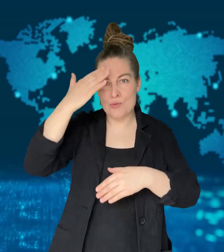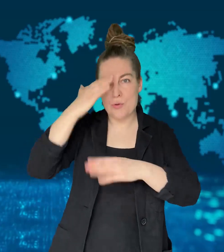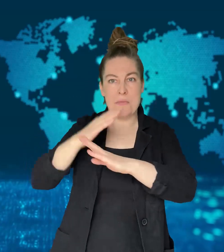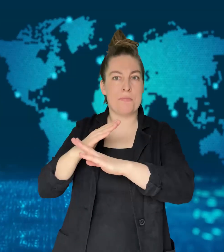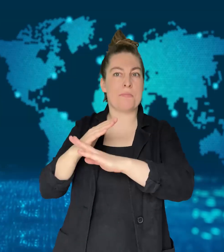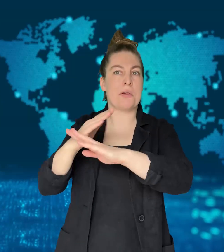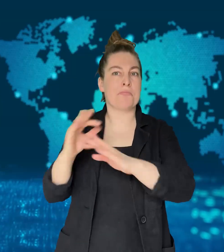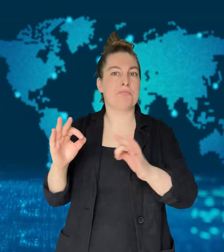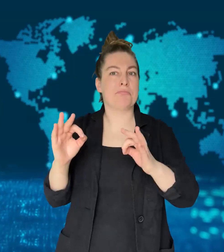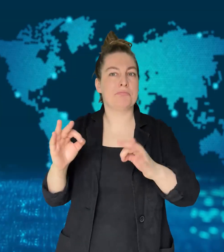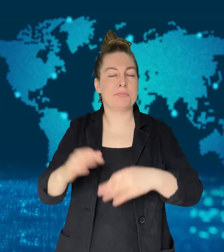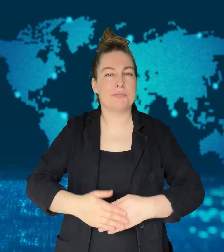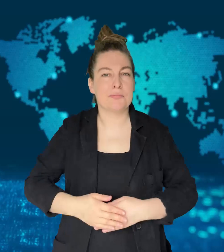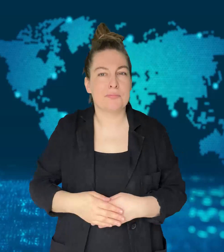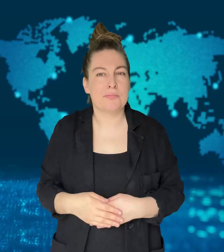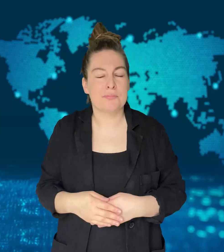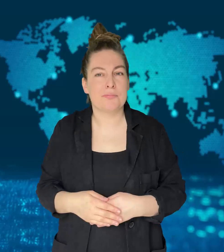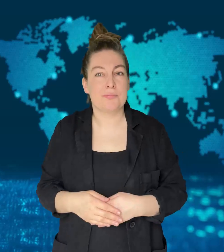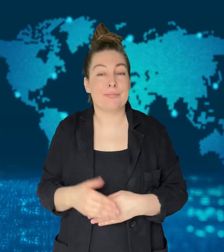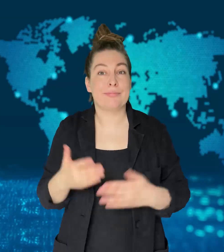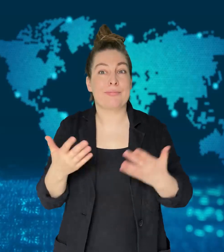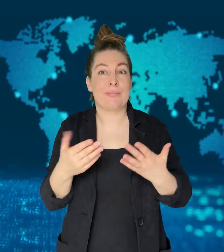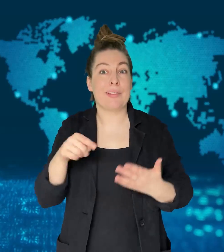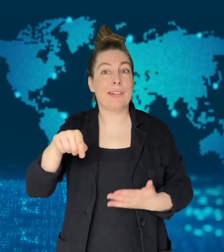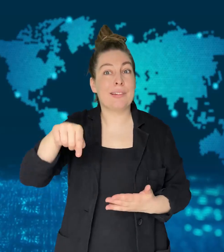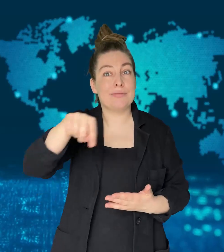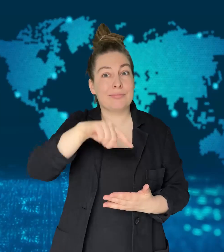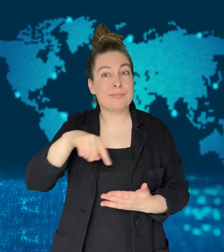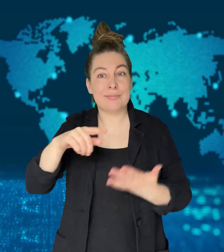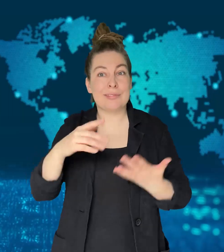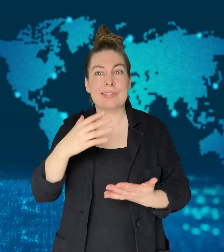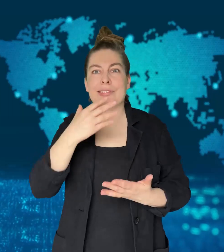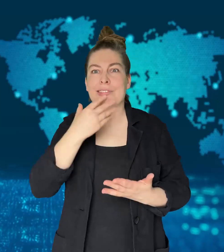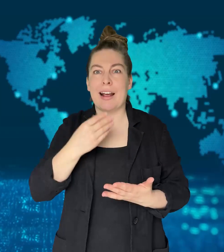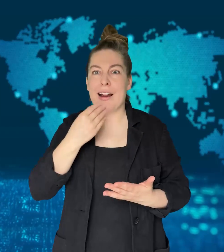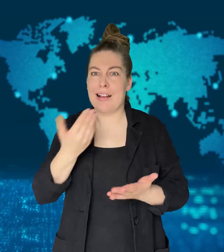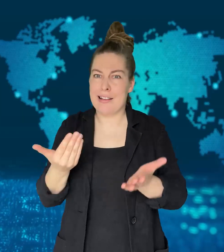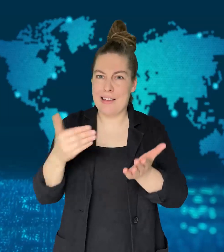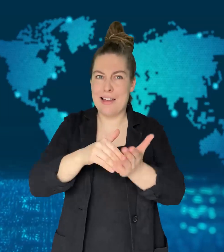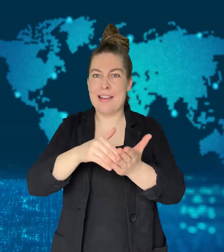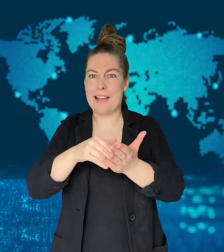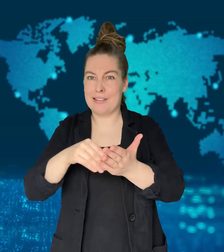central Israel of the attack.